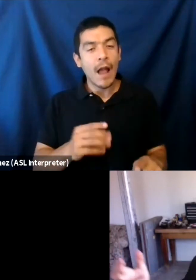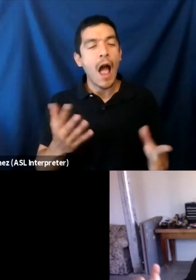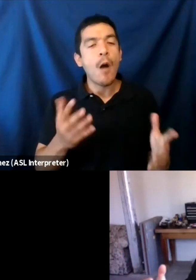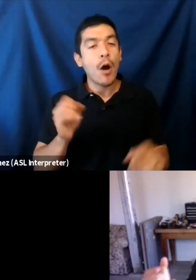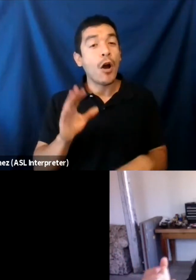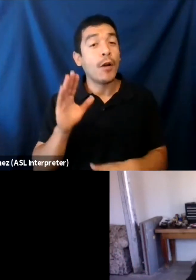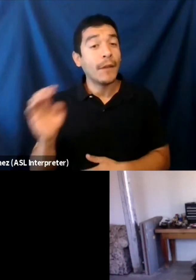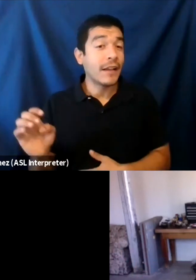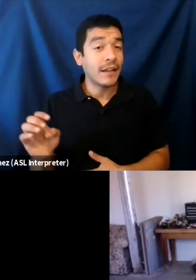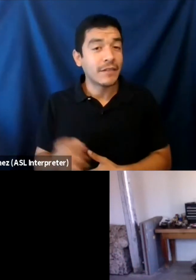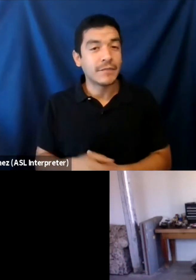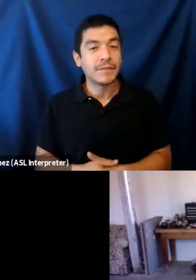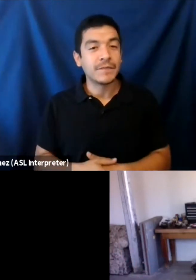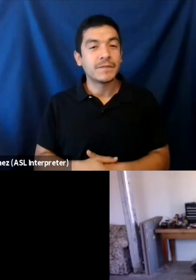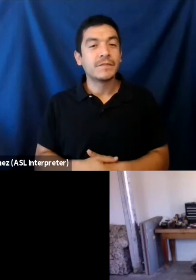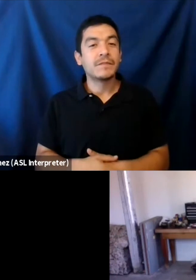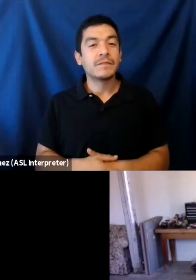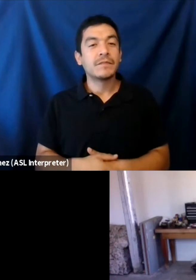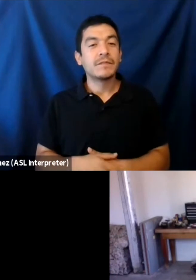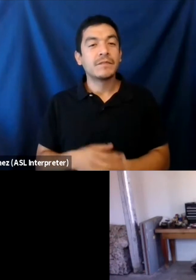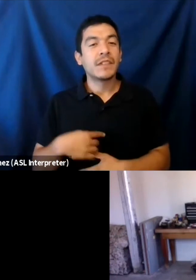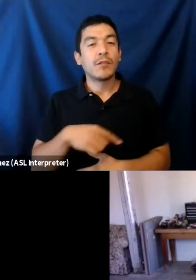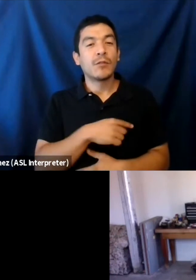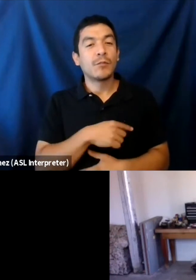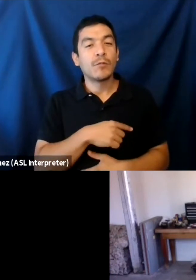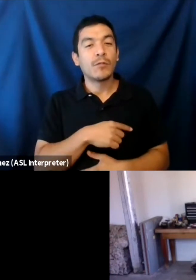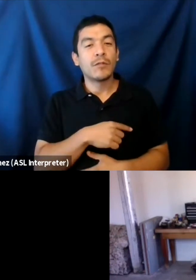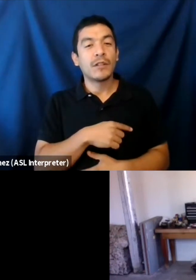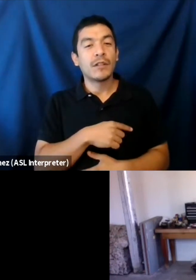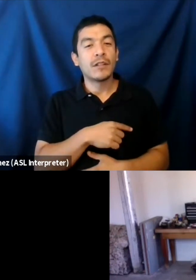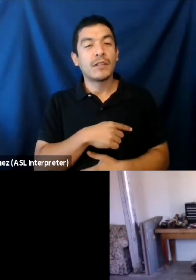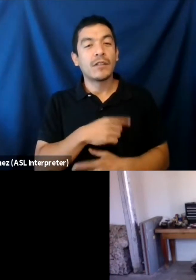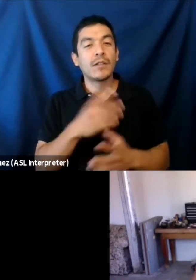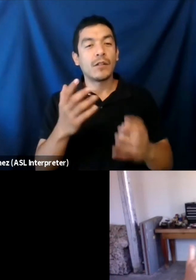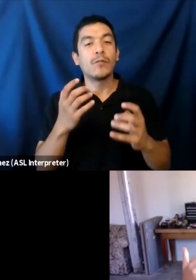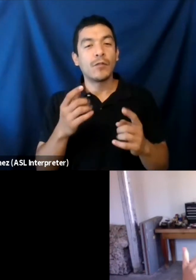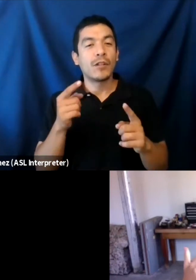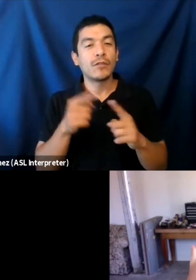And we wanted to have a trace of that,